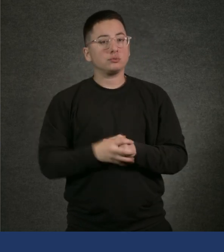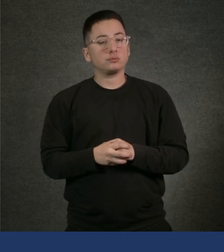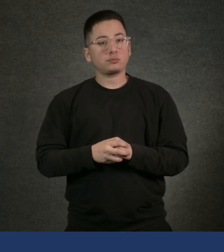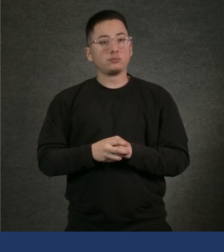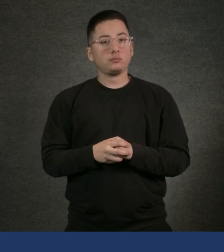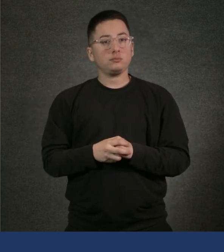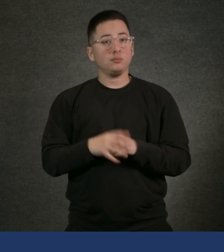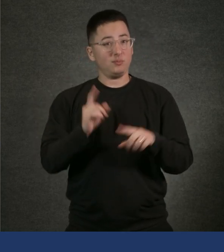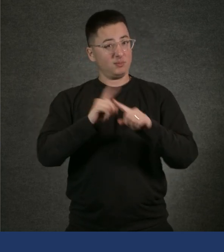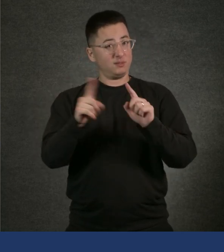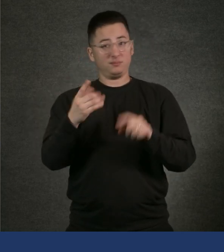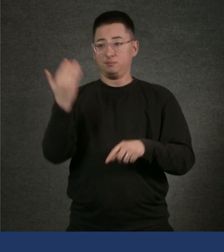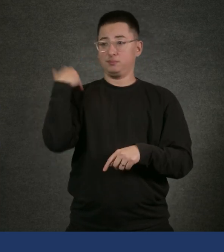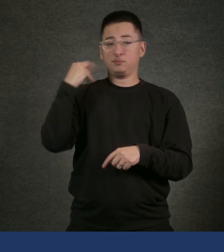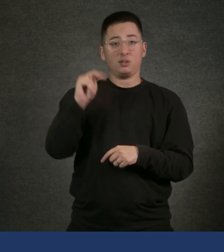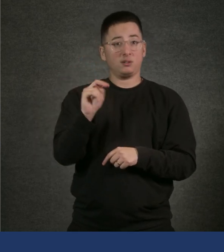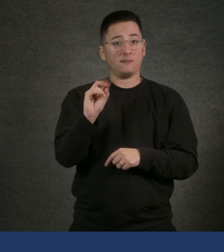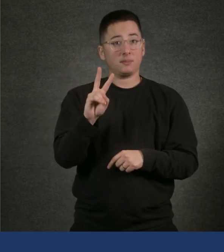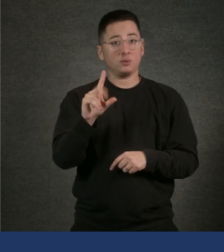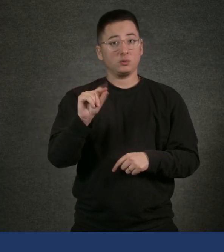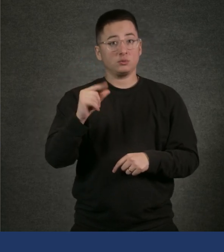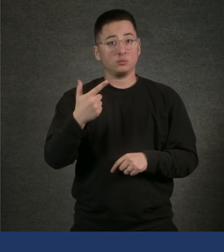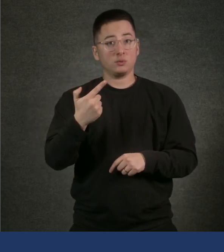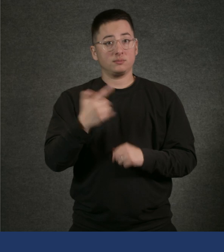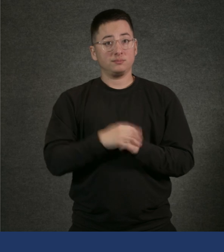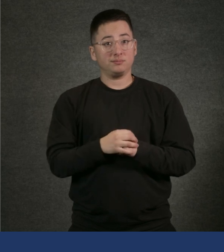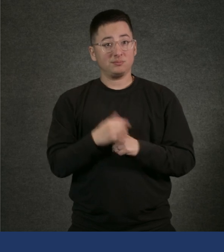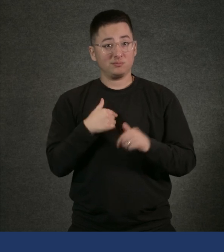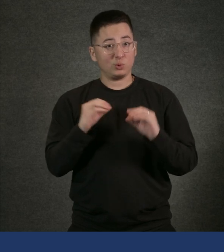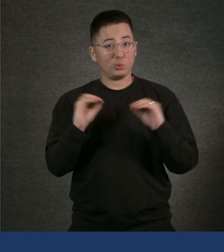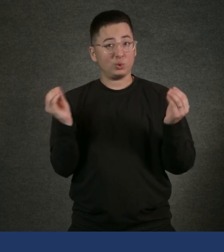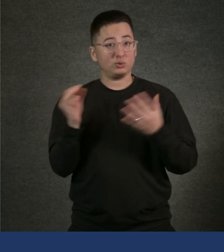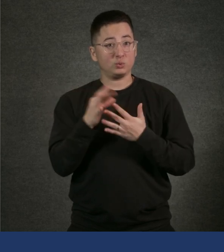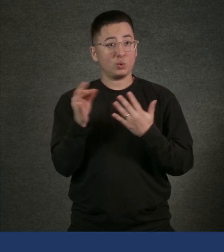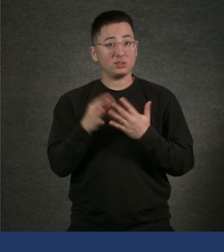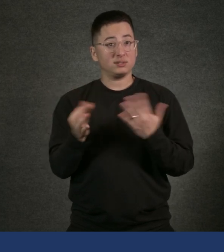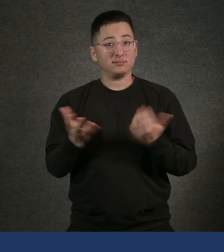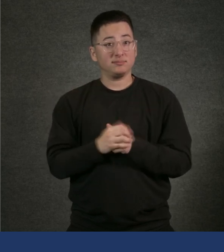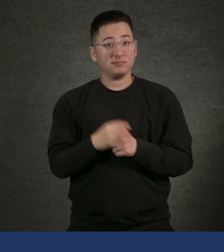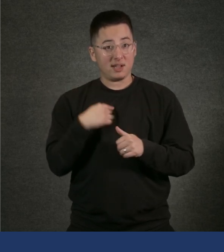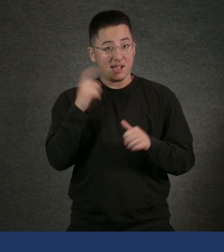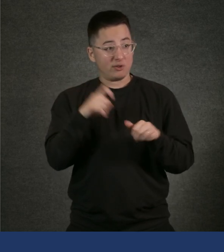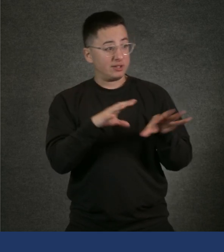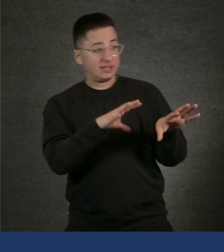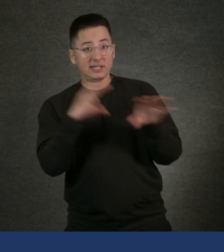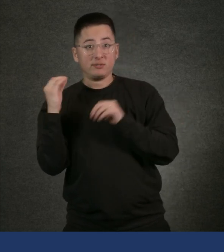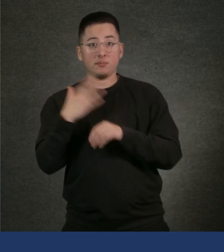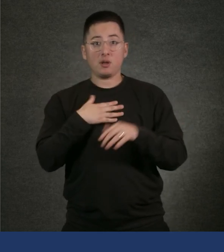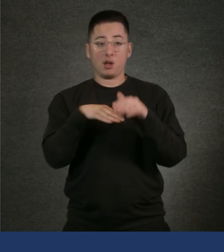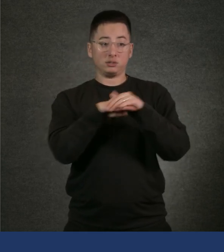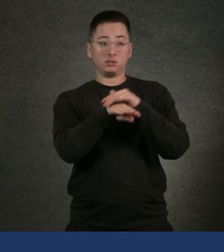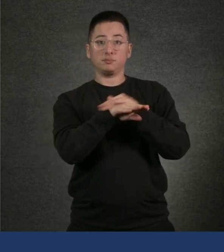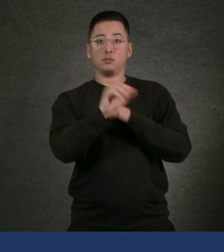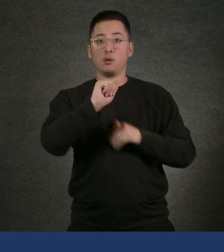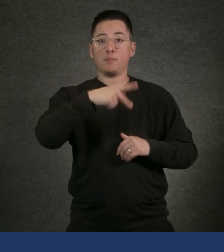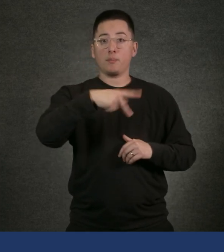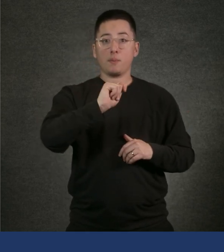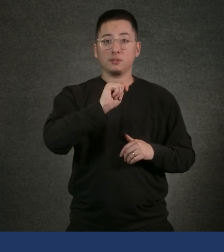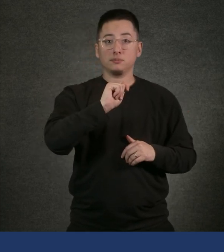And my future. But in November 2021, I had no choice but to leave my accessible apartment